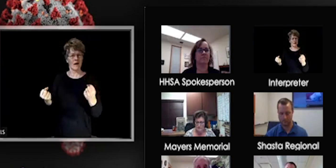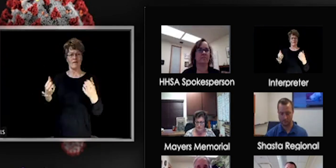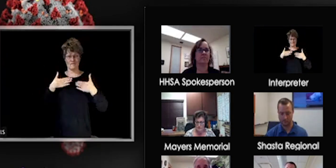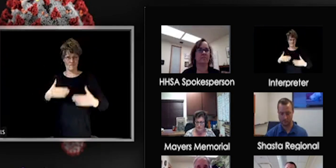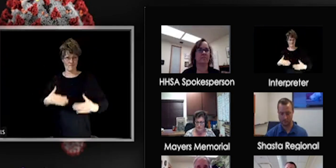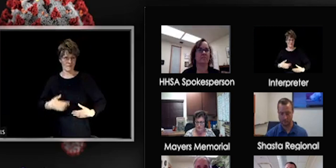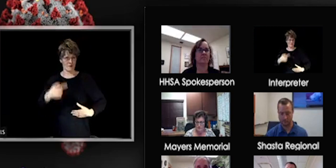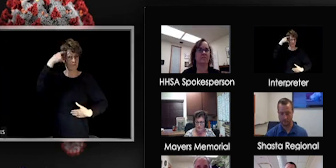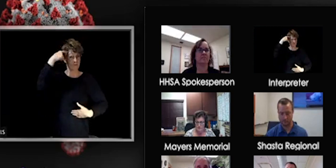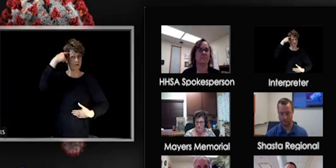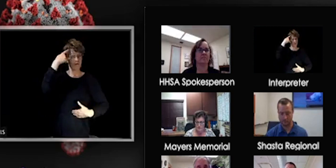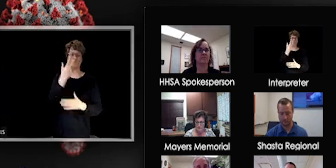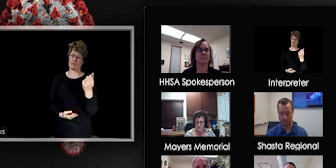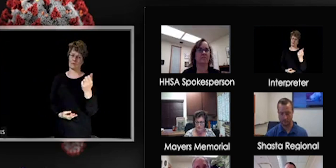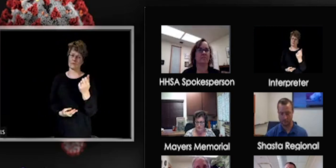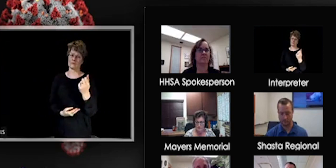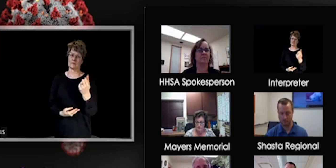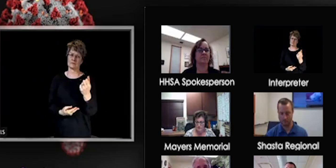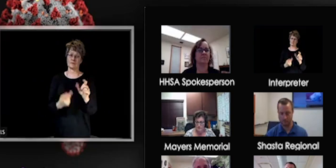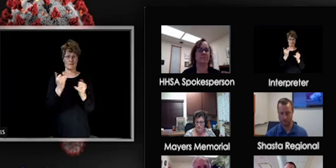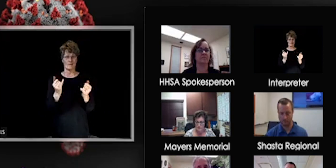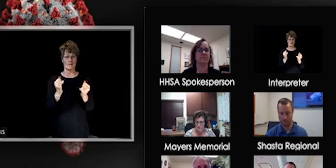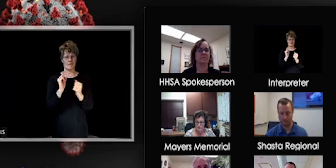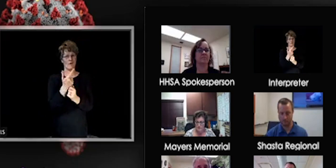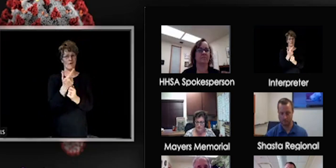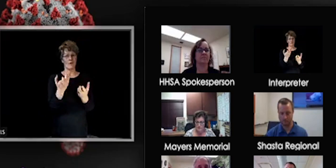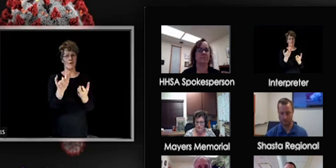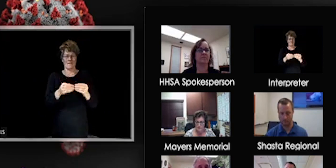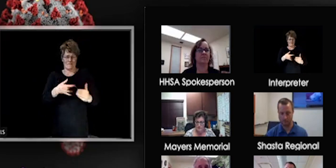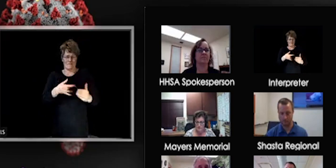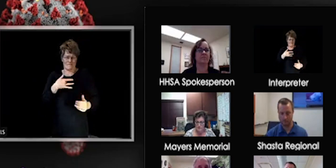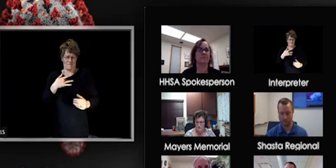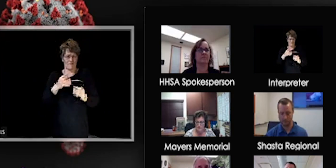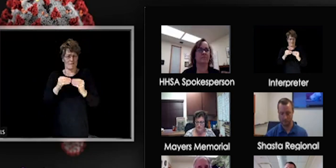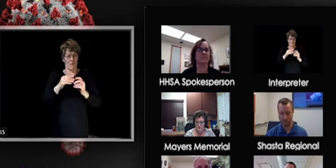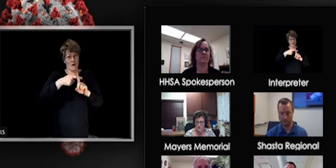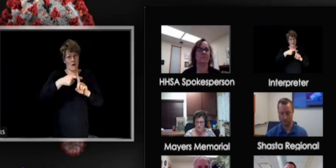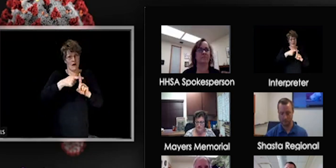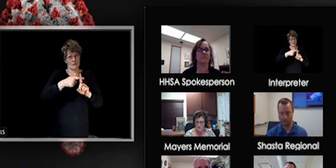a boost right now, given all the things that have happened, but we would like to encourage